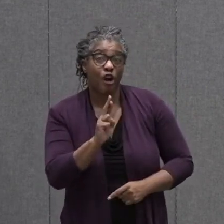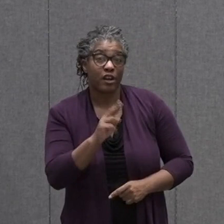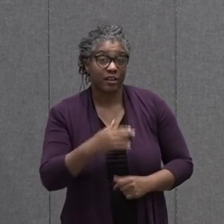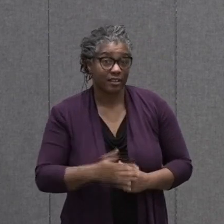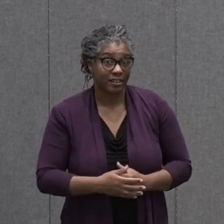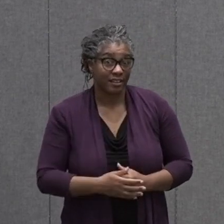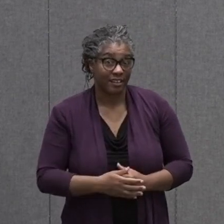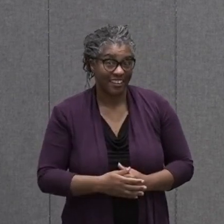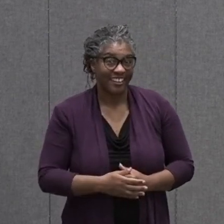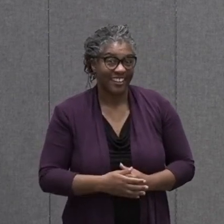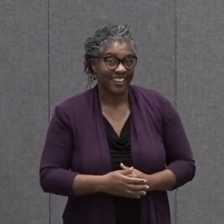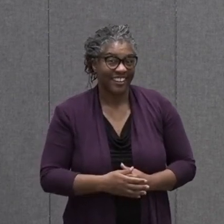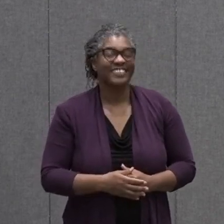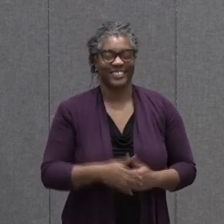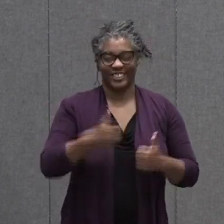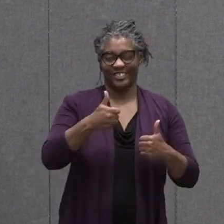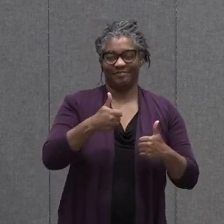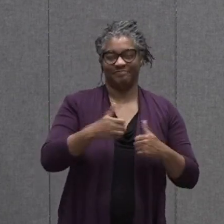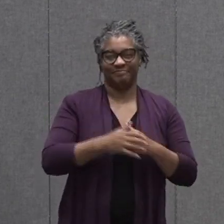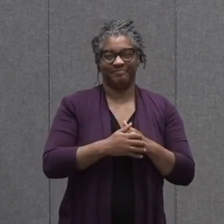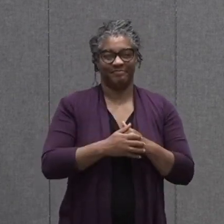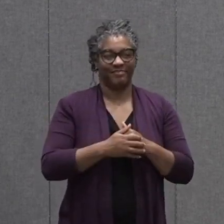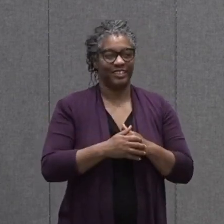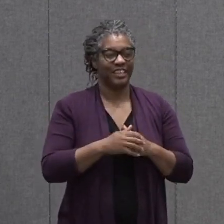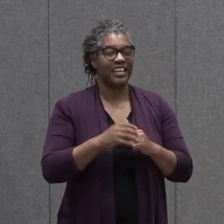Great. Let's write it. A-R-E.